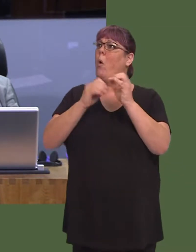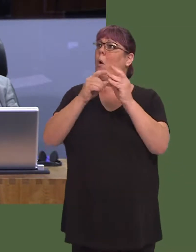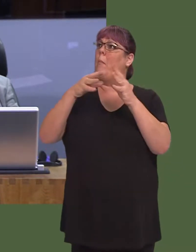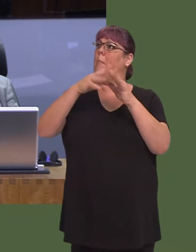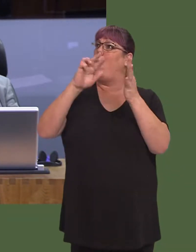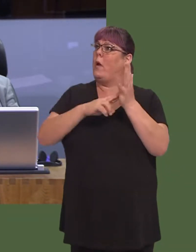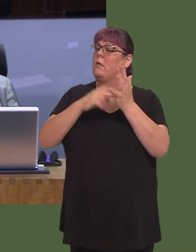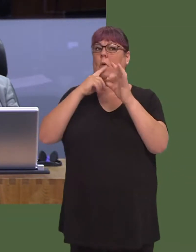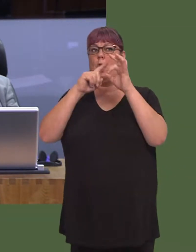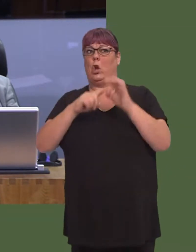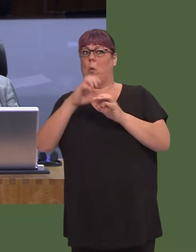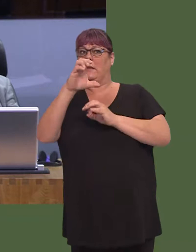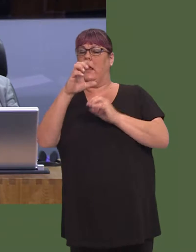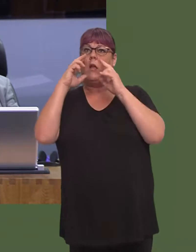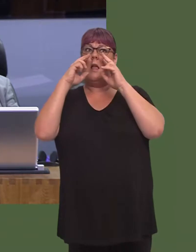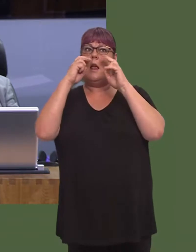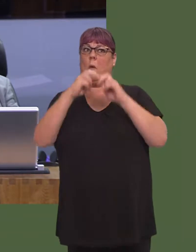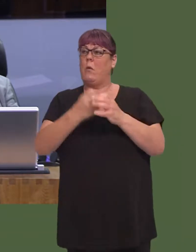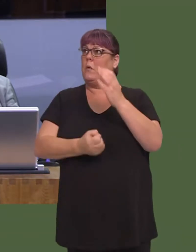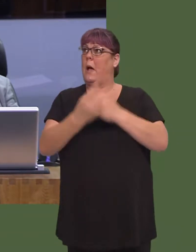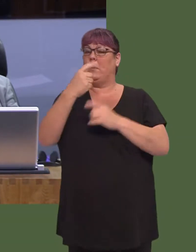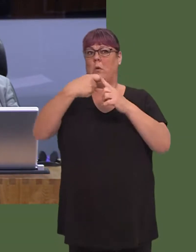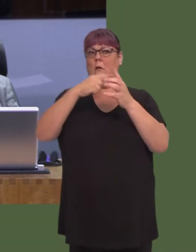to high-quality childcare, and it's those very peopleóthe people who are looking for